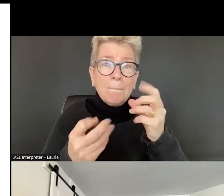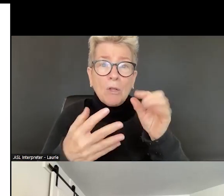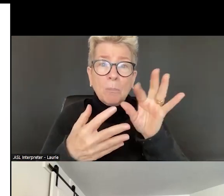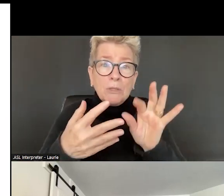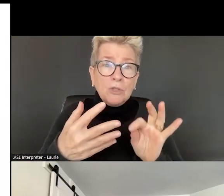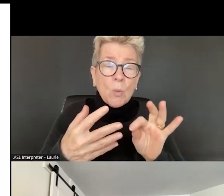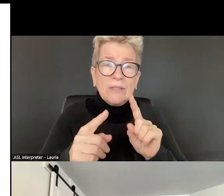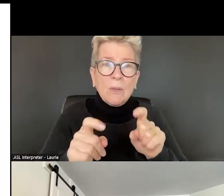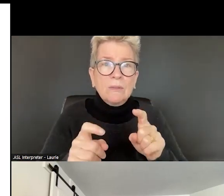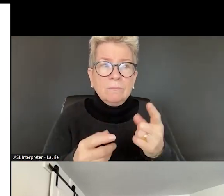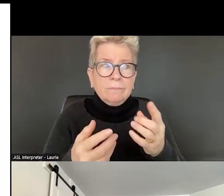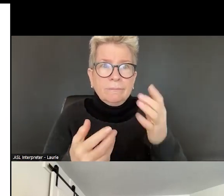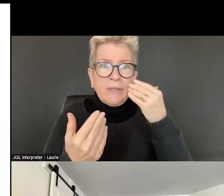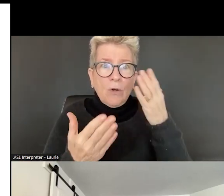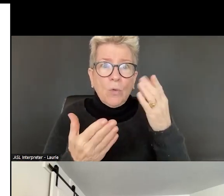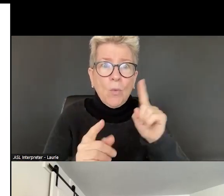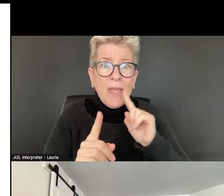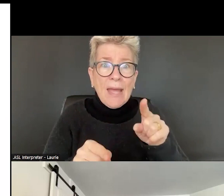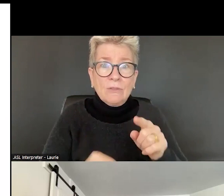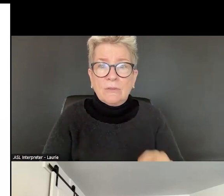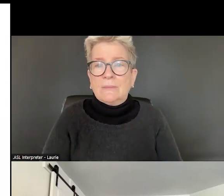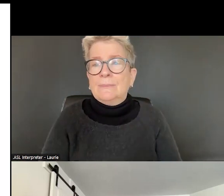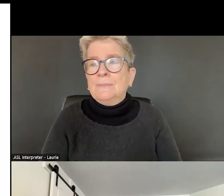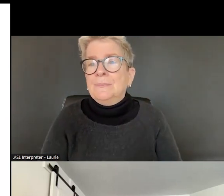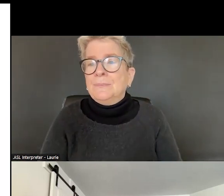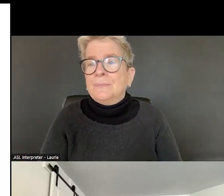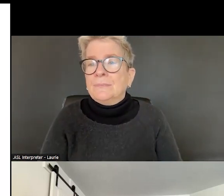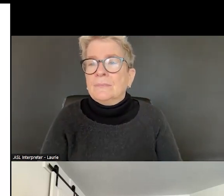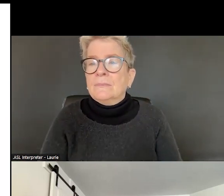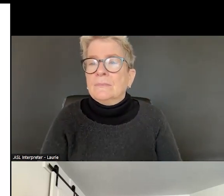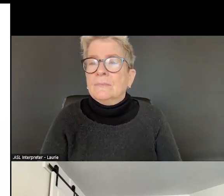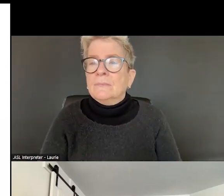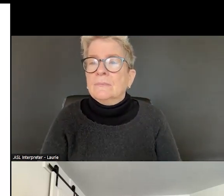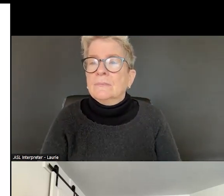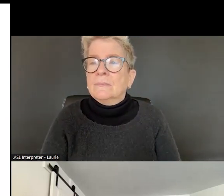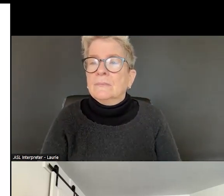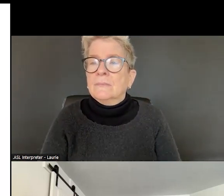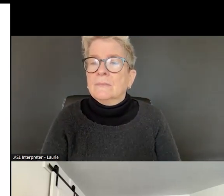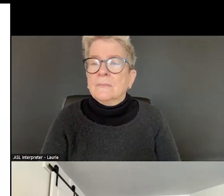don't know the answers. We know about half of student loan borrowers didn't actually